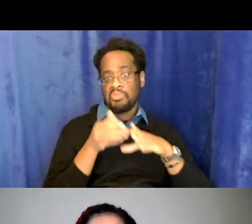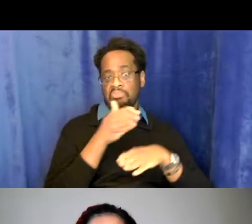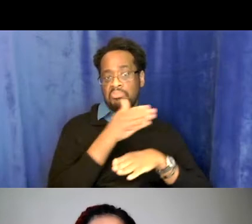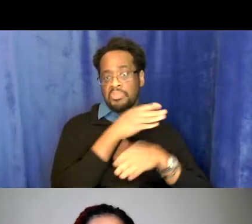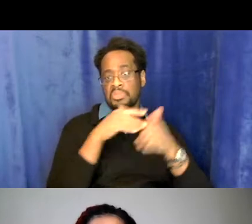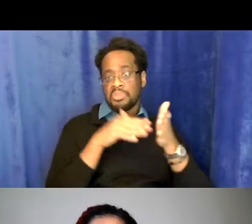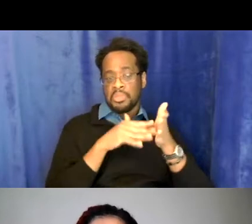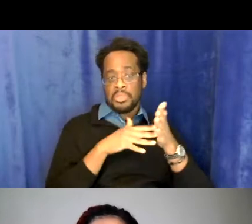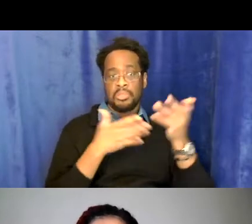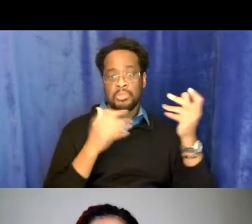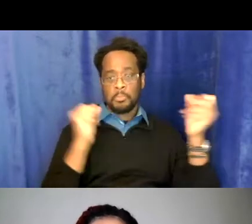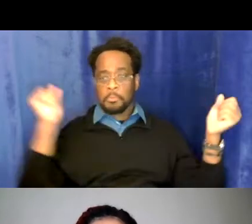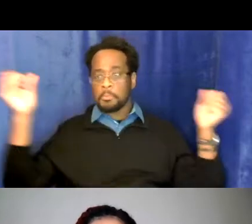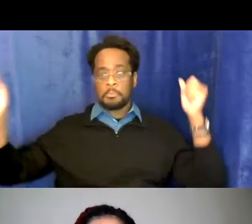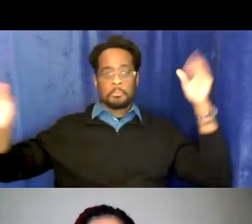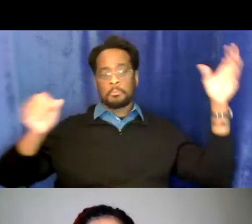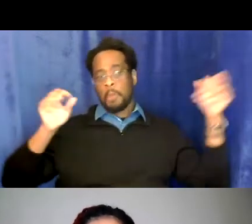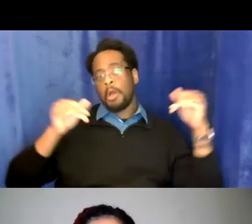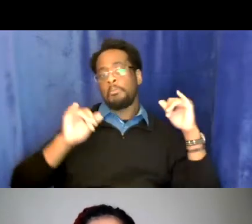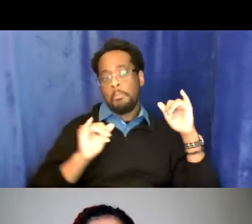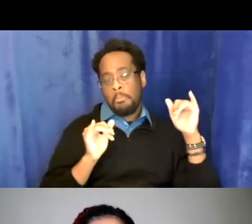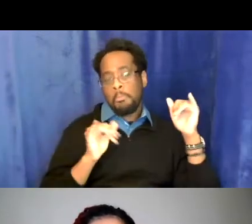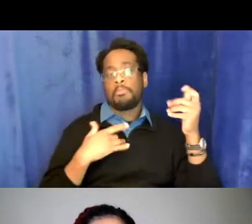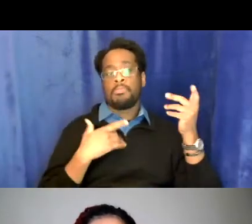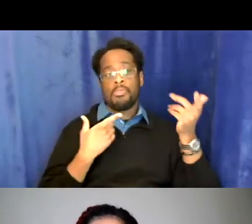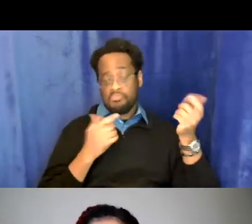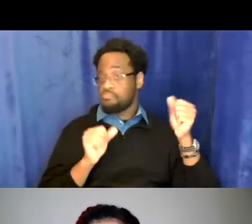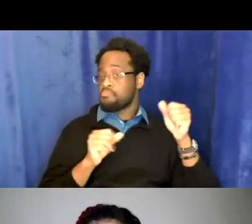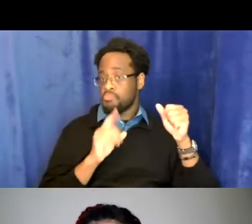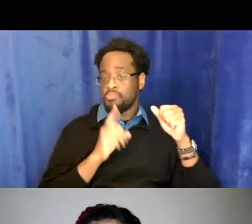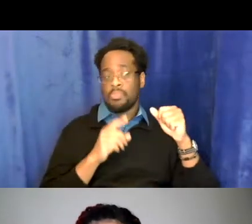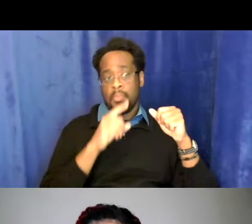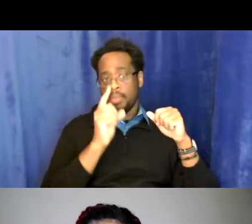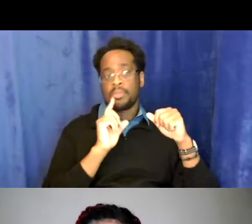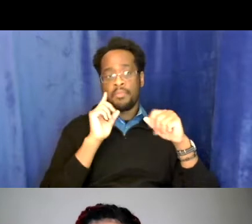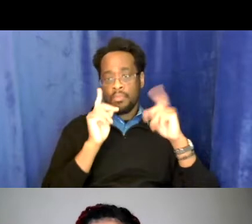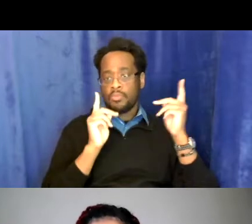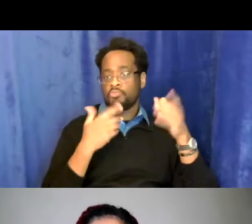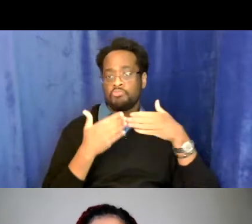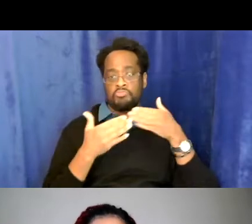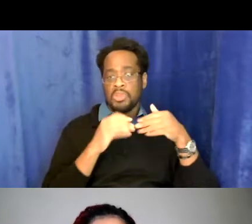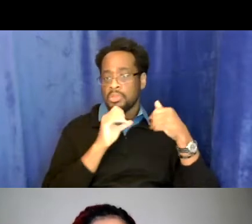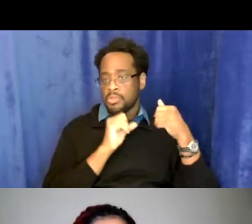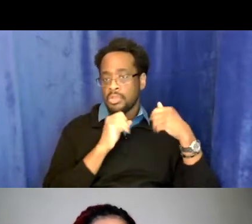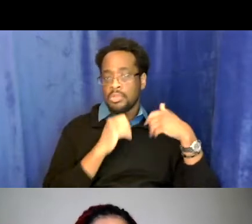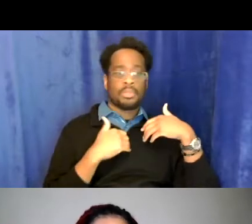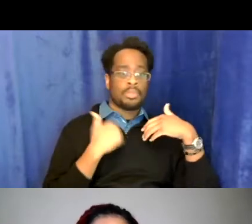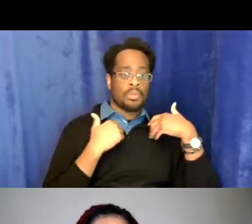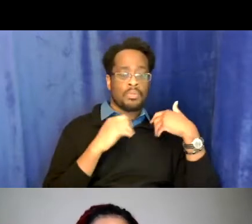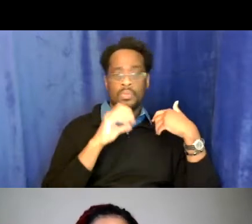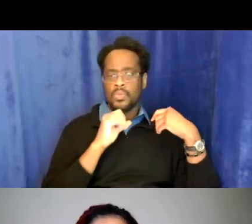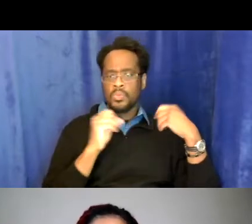typically a bit larger um previous studies show that this was true that black deaf people did sign